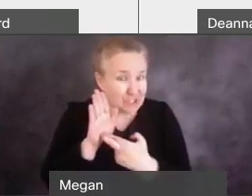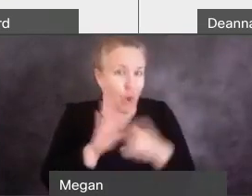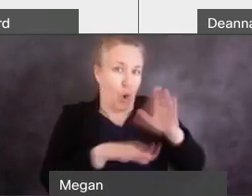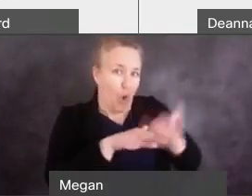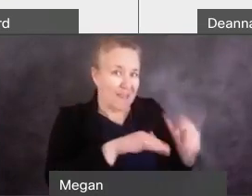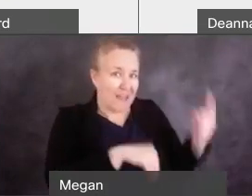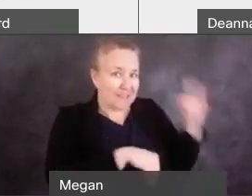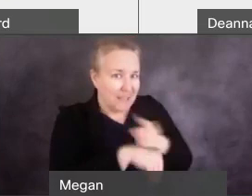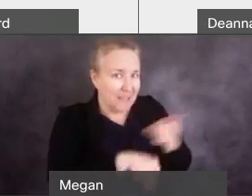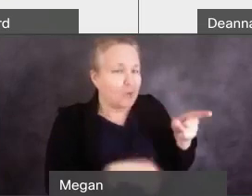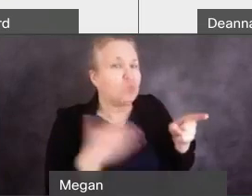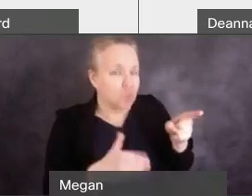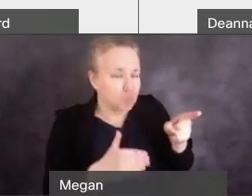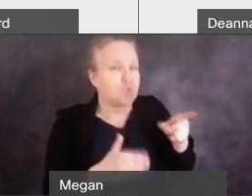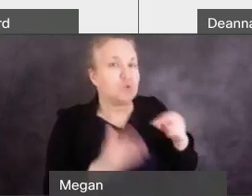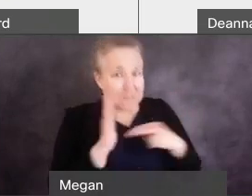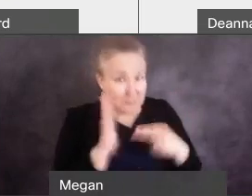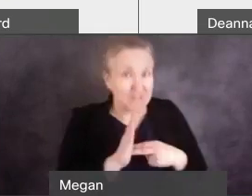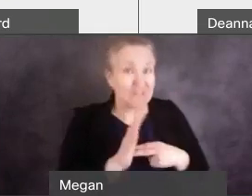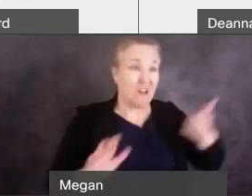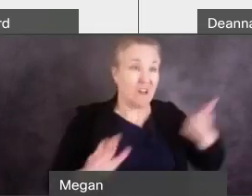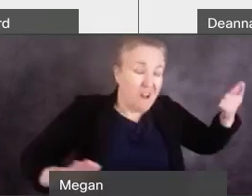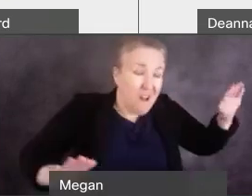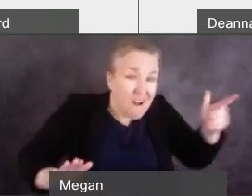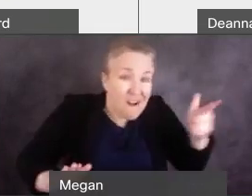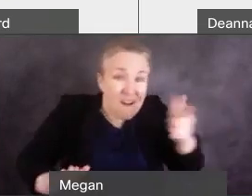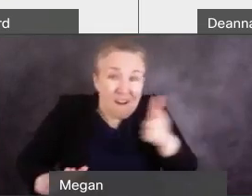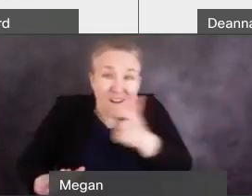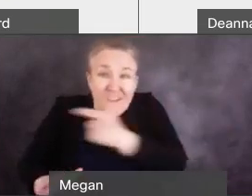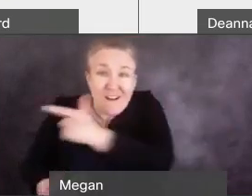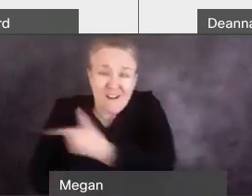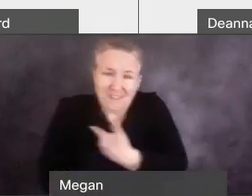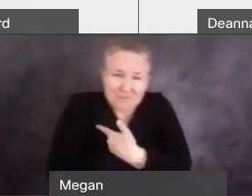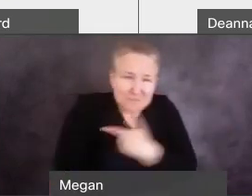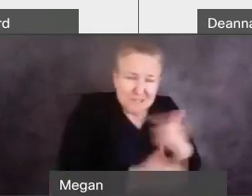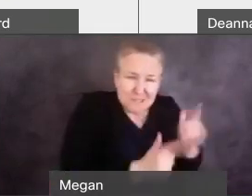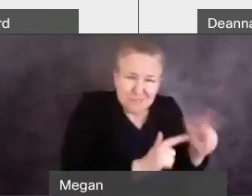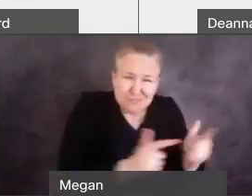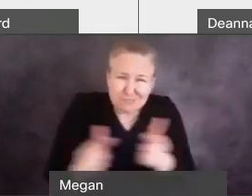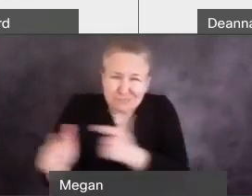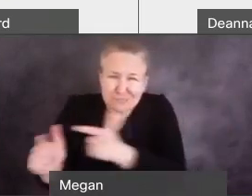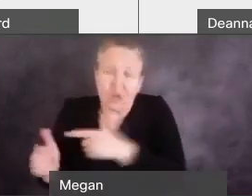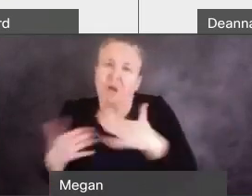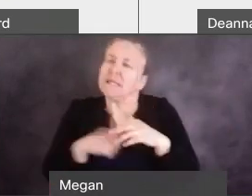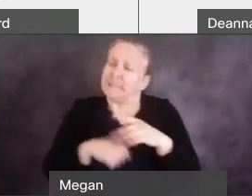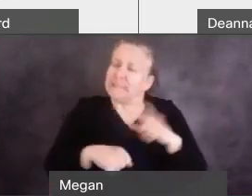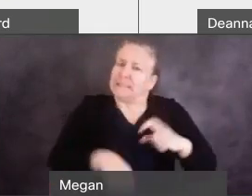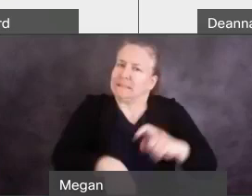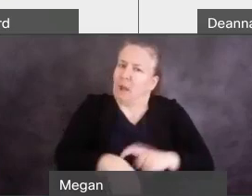13th, so it will take us some time to move through this day. However, we are also finding that a